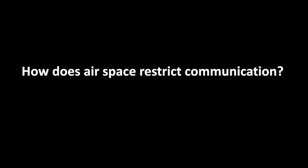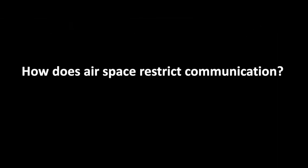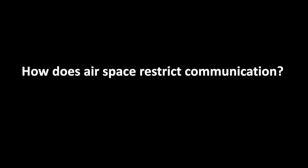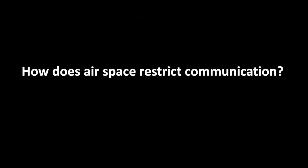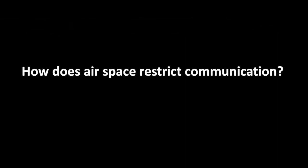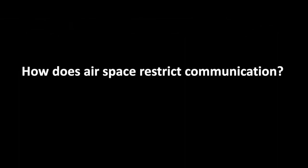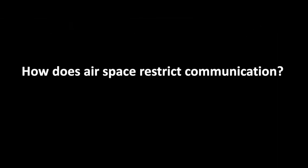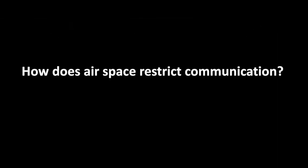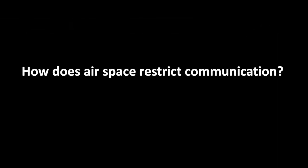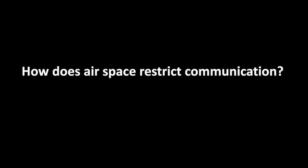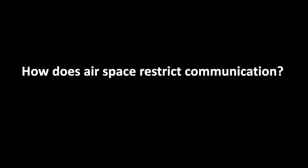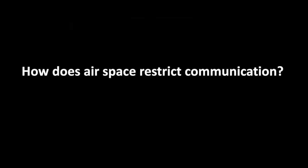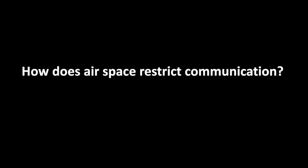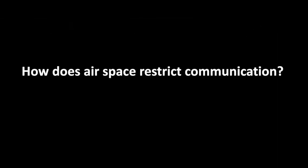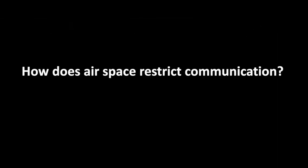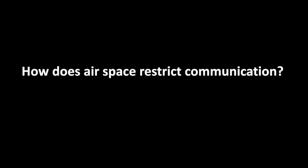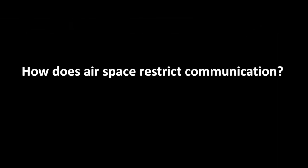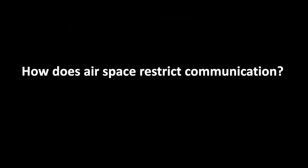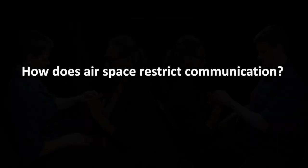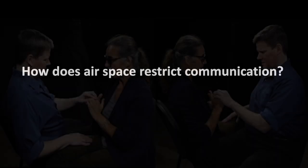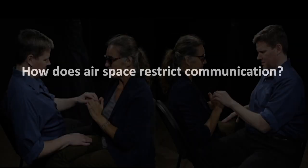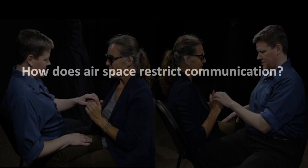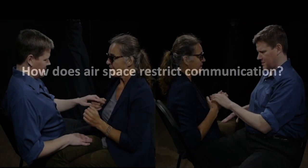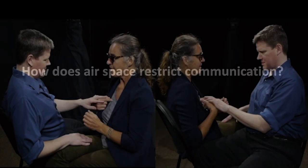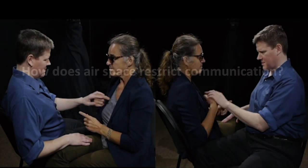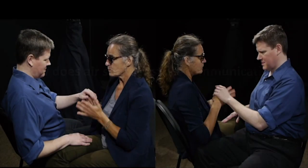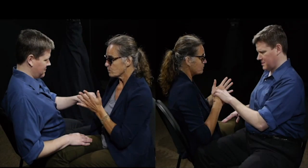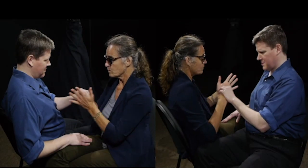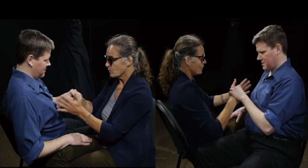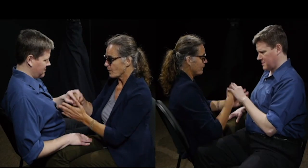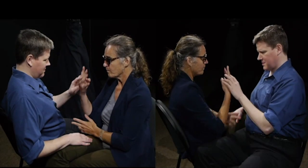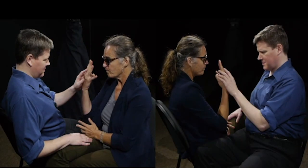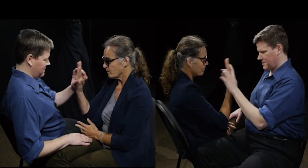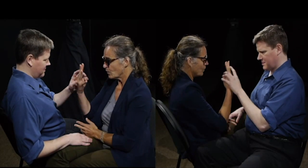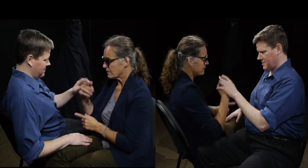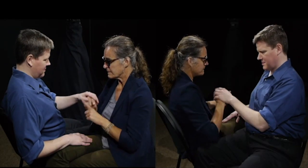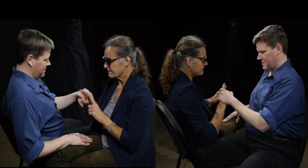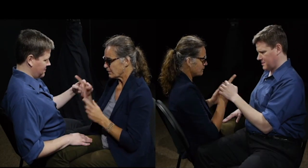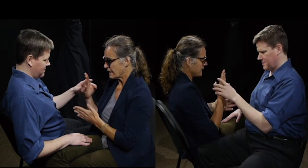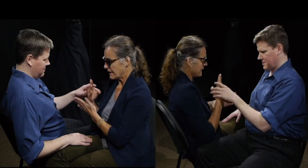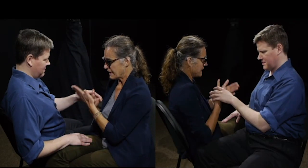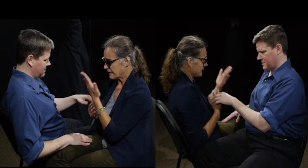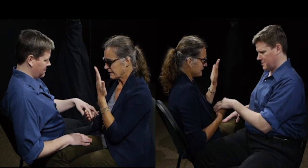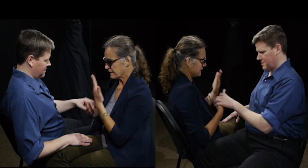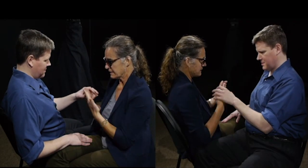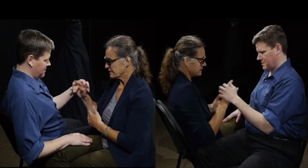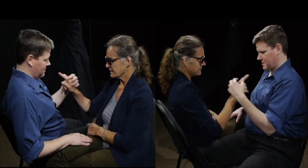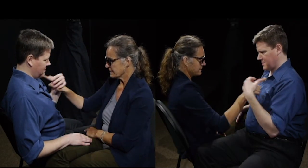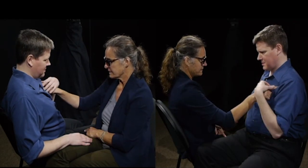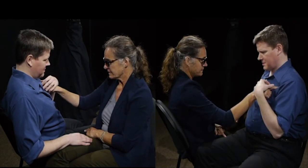[Narrator] How does air space restrict communication? [Jelica] Air space restricts communication because without the other person's body,